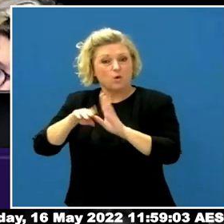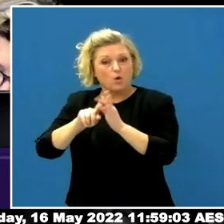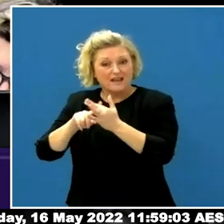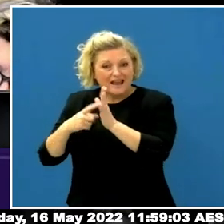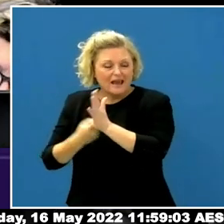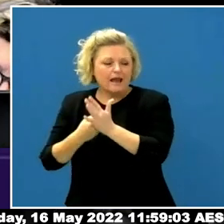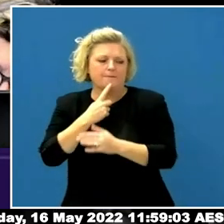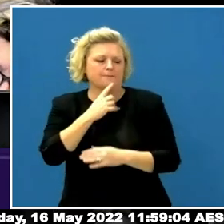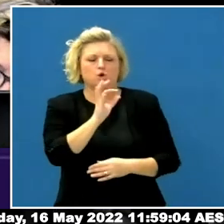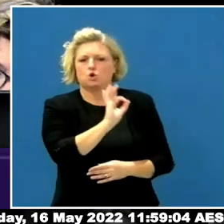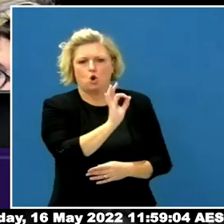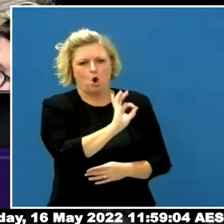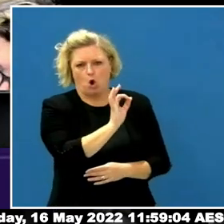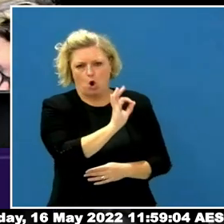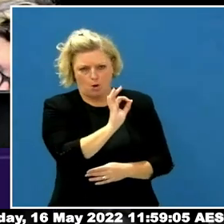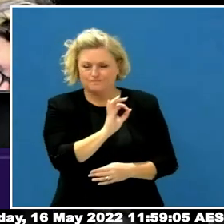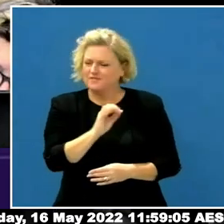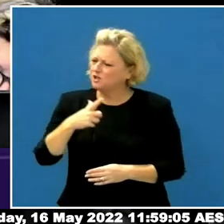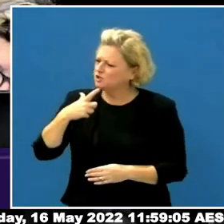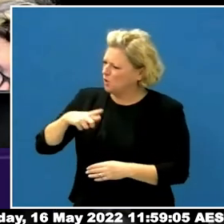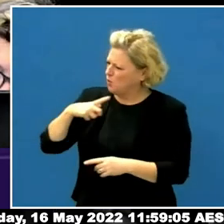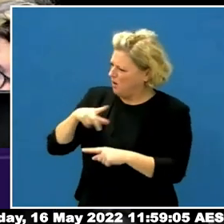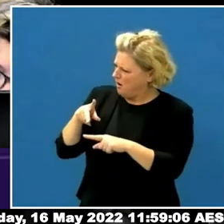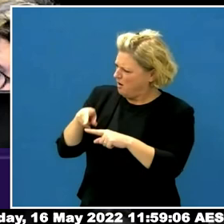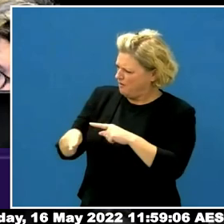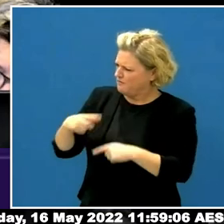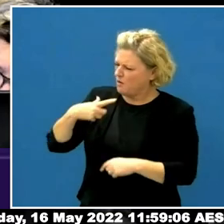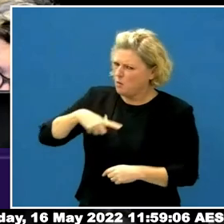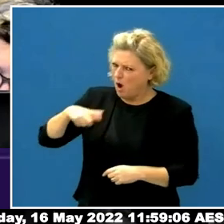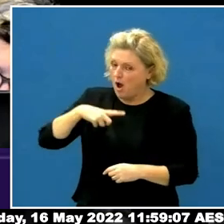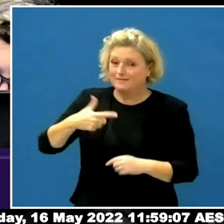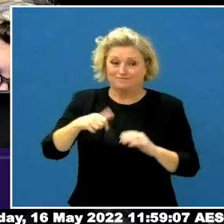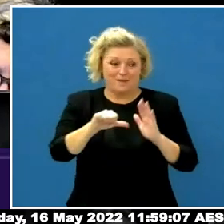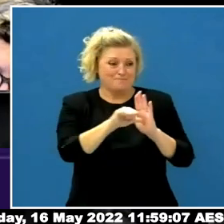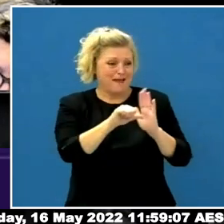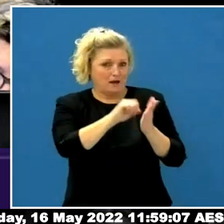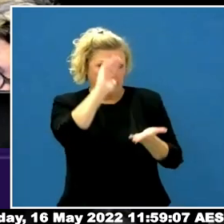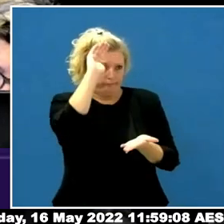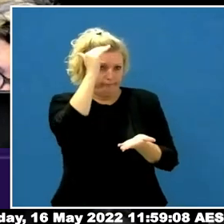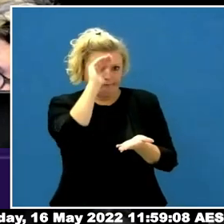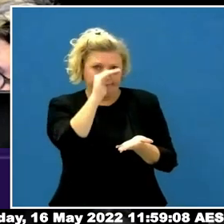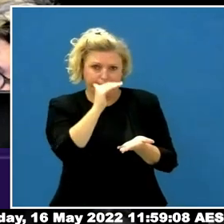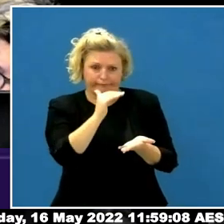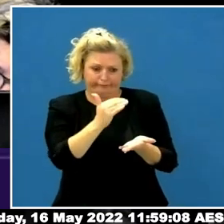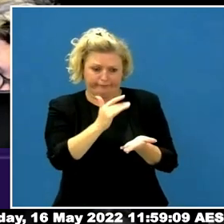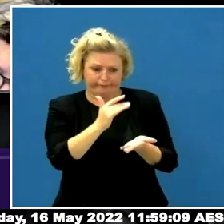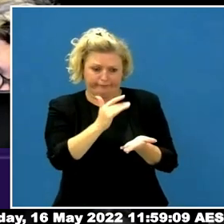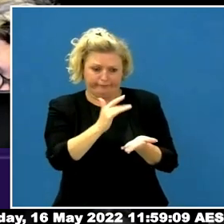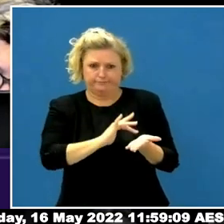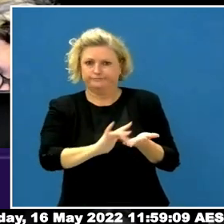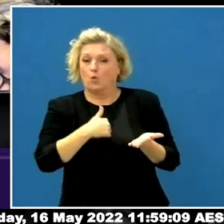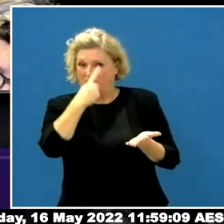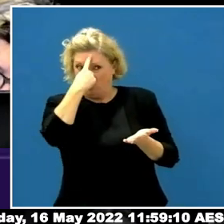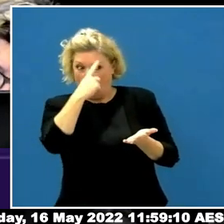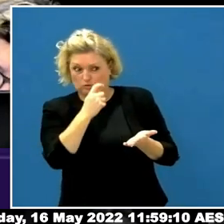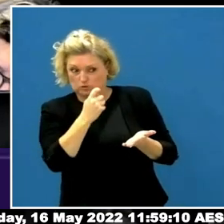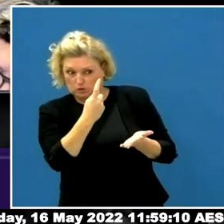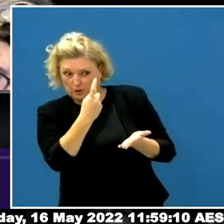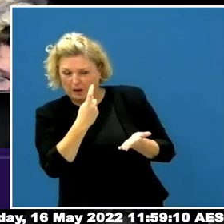Because our funding was running out. So you were concerned it would run out and he wouldn't be able to go when